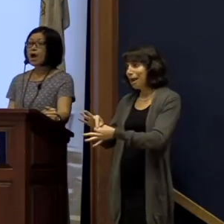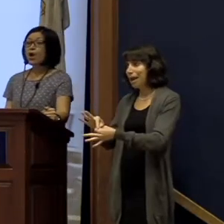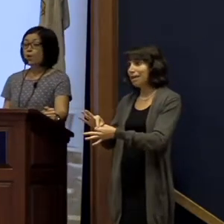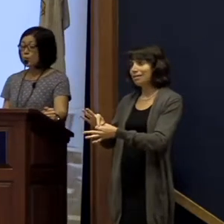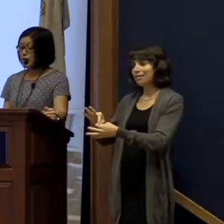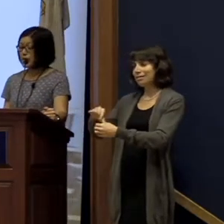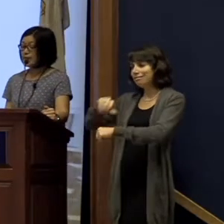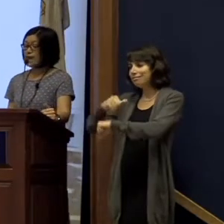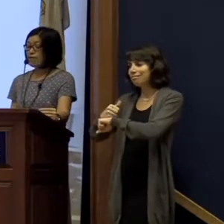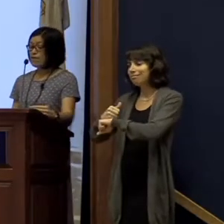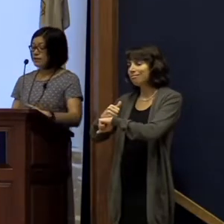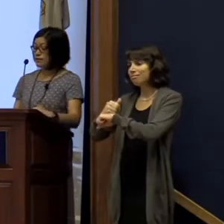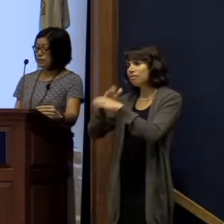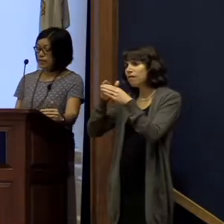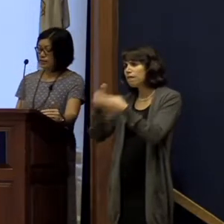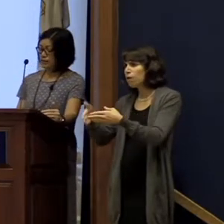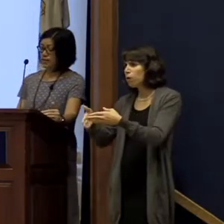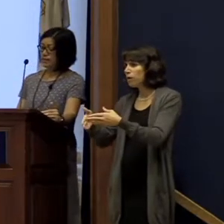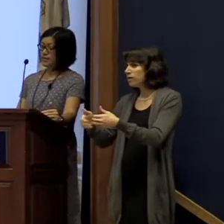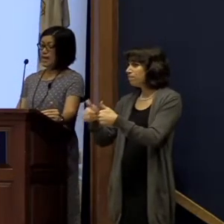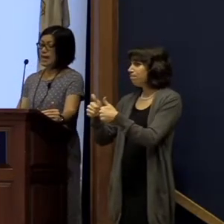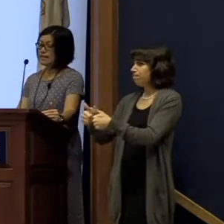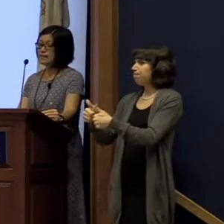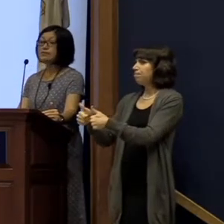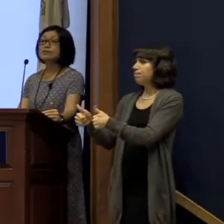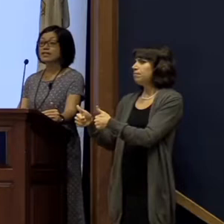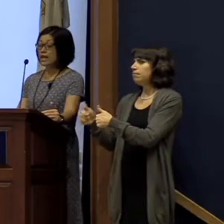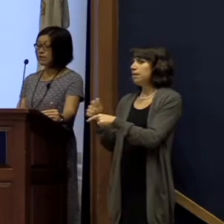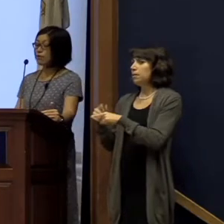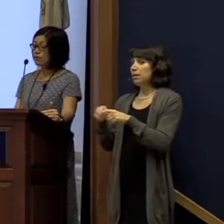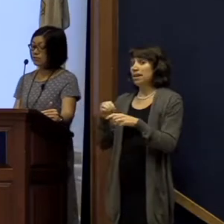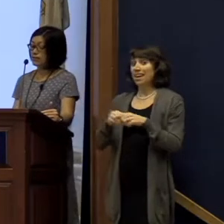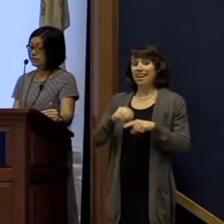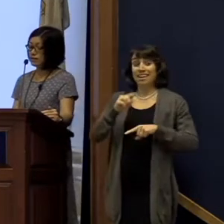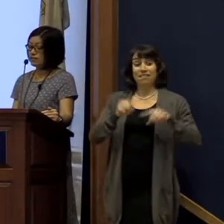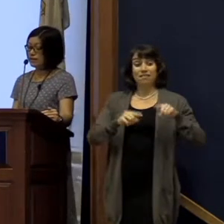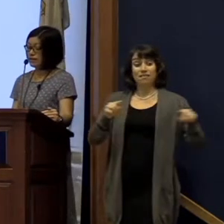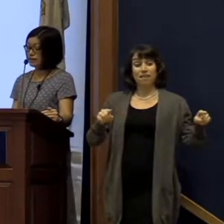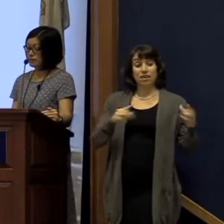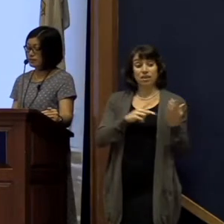We in our various projects with kids enacted community ethnography in stem learning experiences